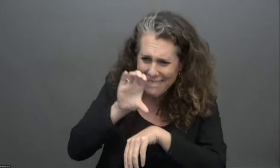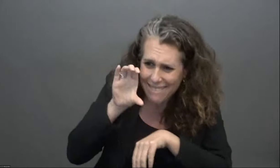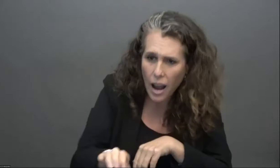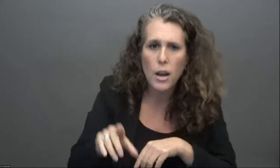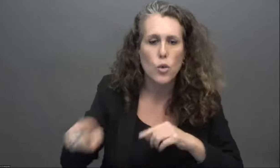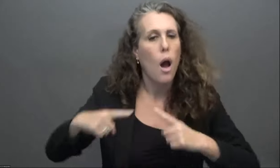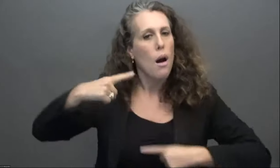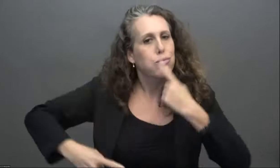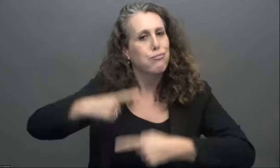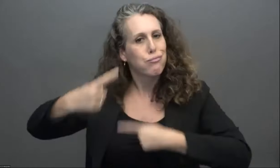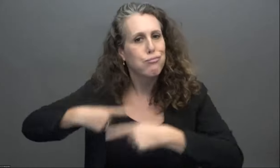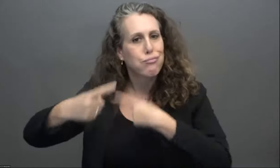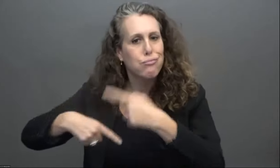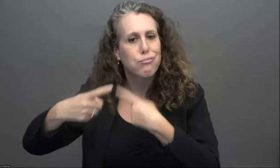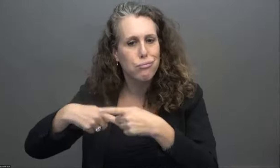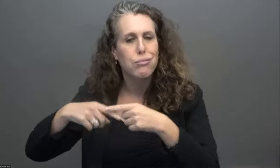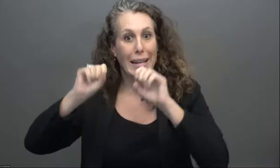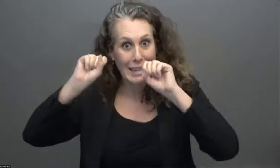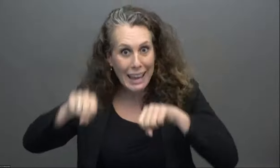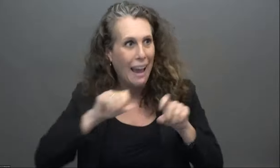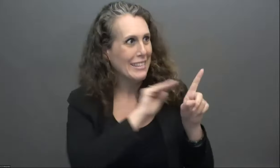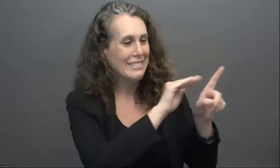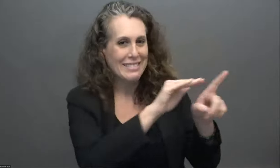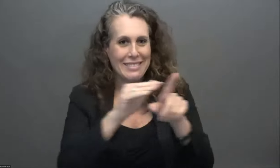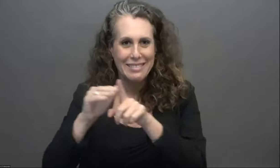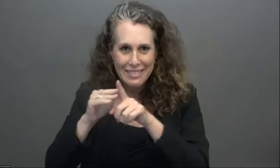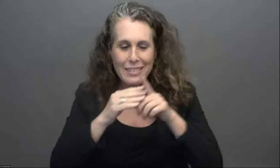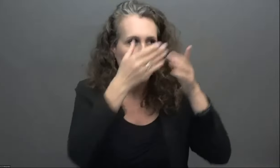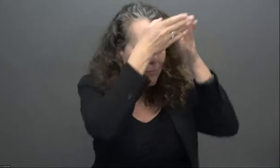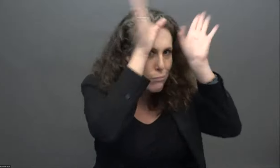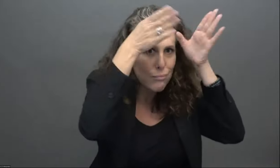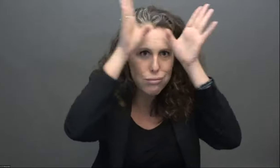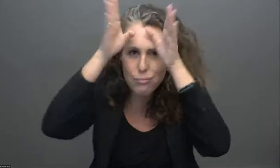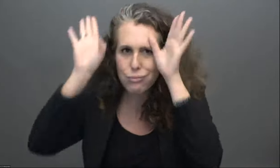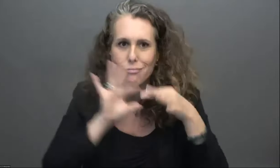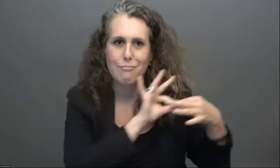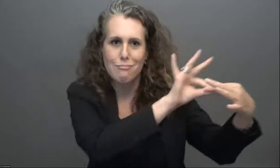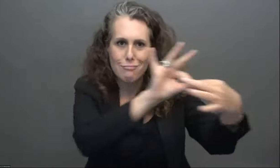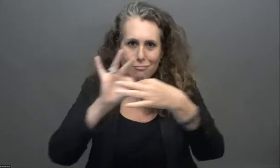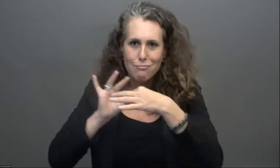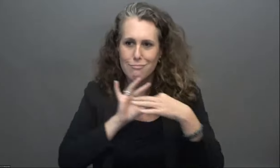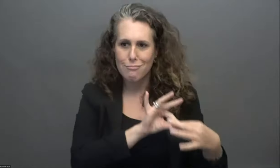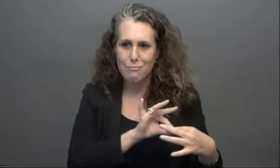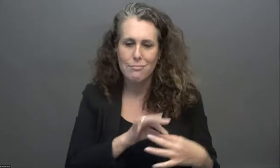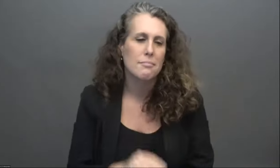in the change, working collaboratively with companies, and we must support companies that